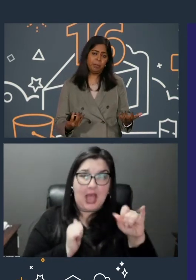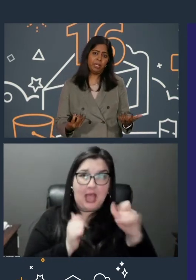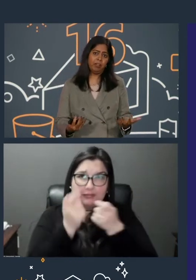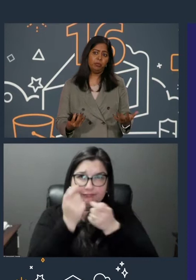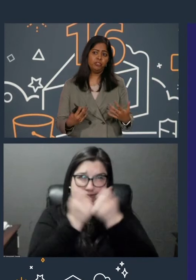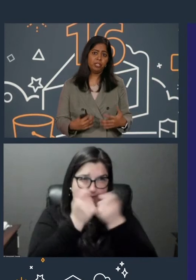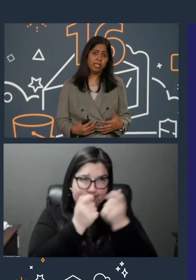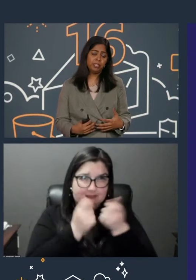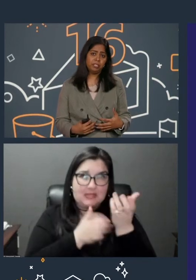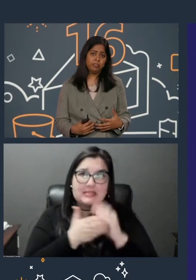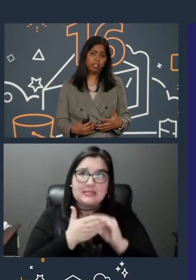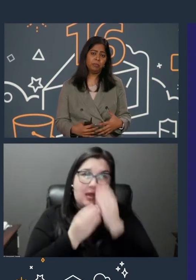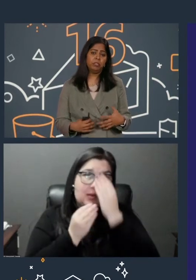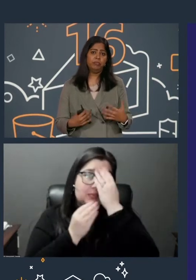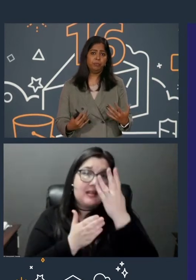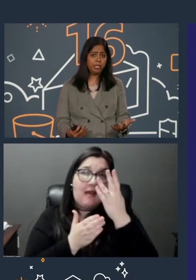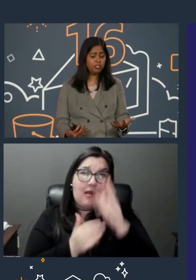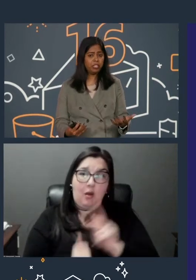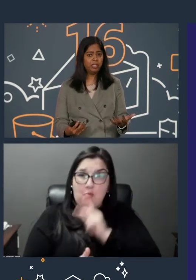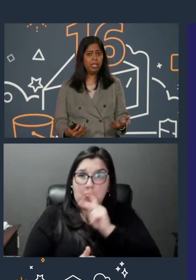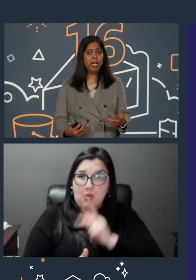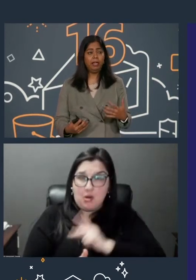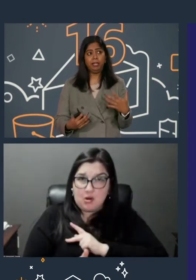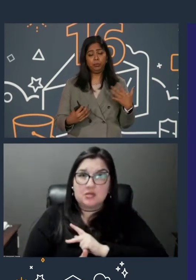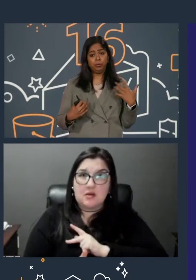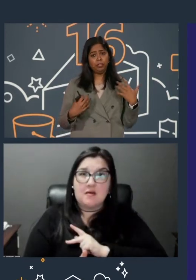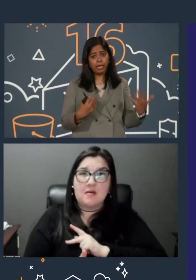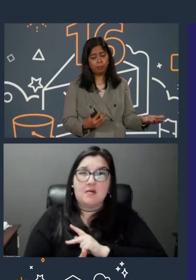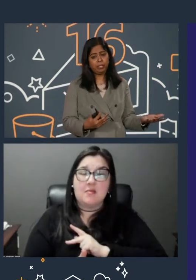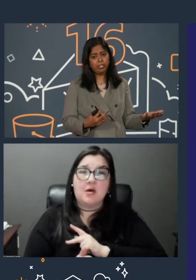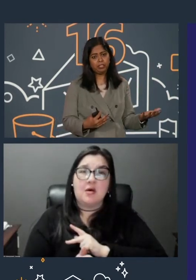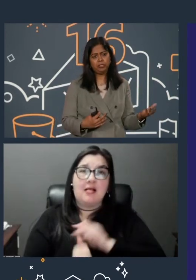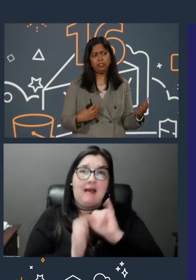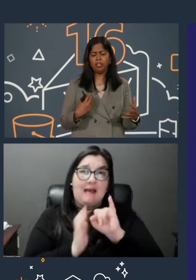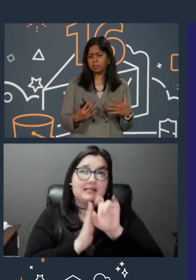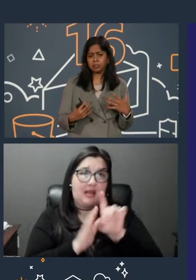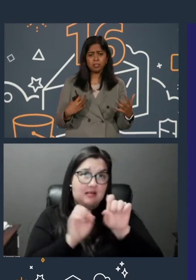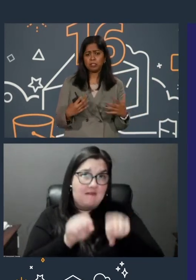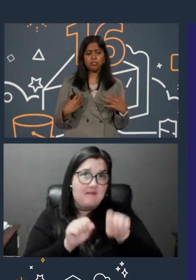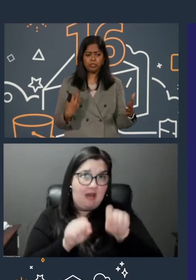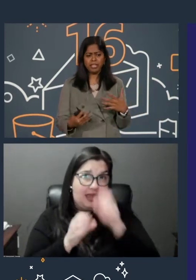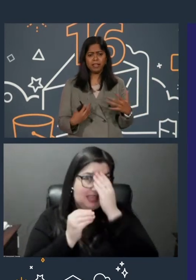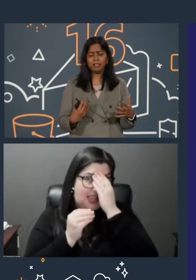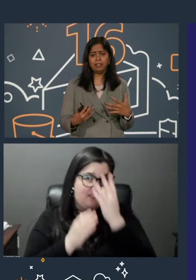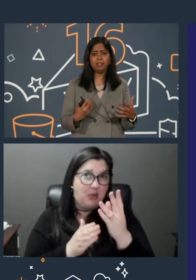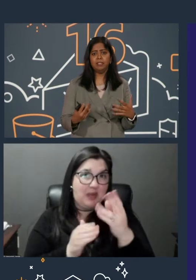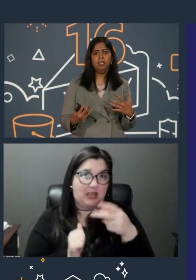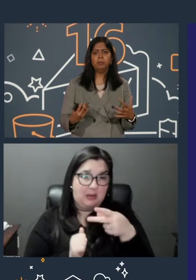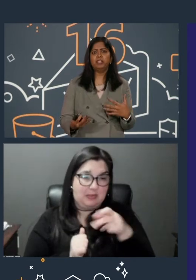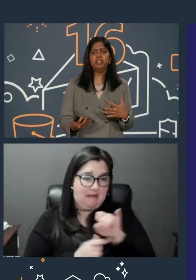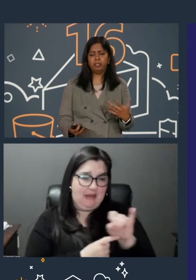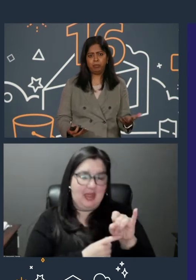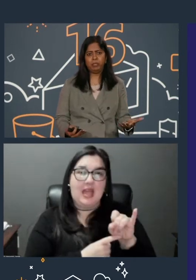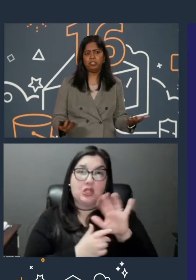might have personally identifiable information, and you want the application to redact that particular information,